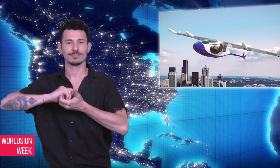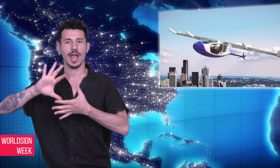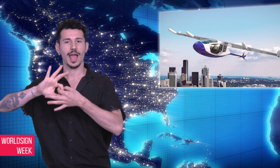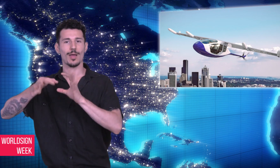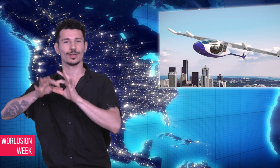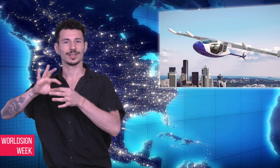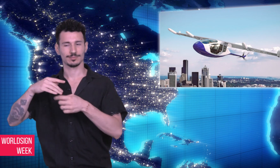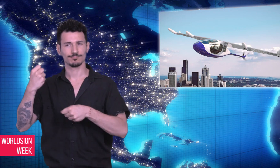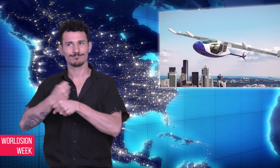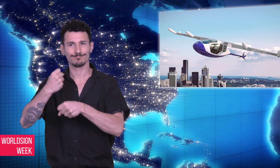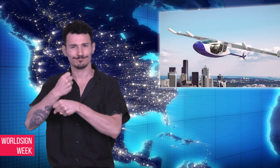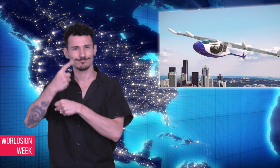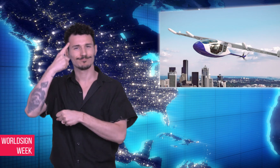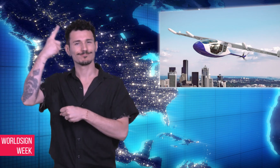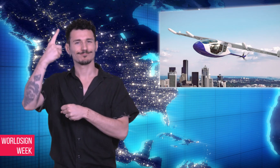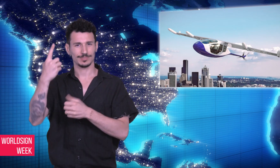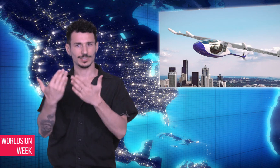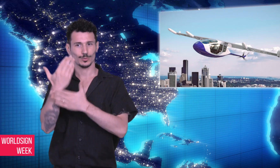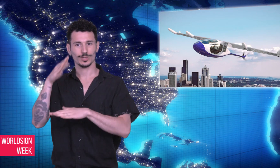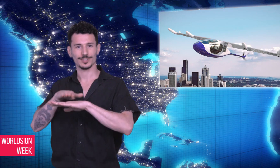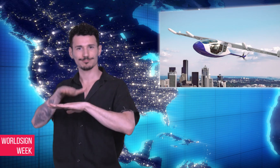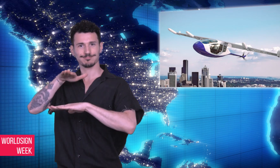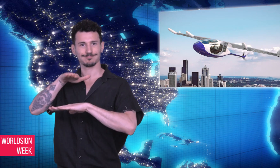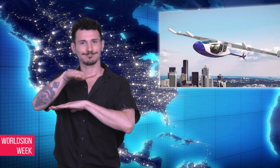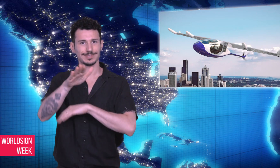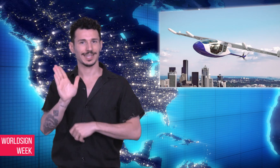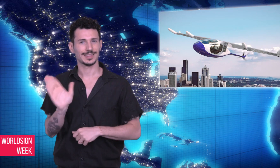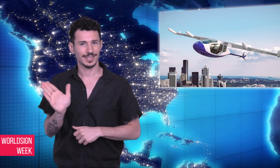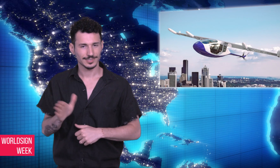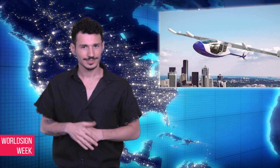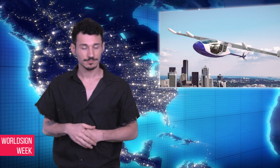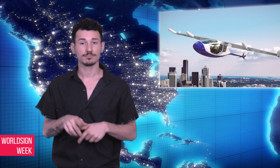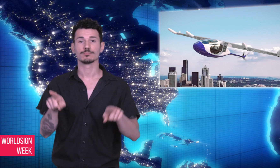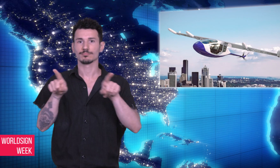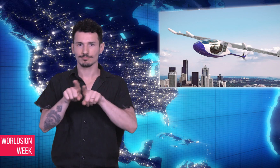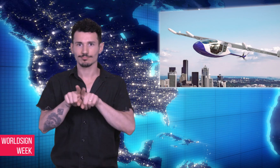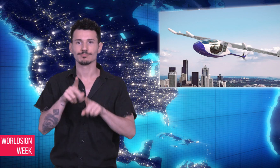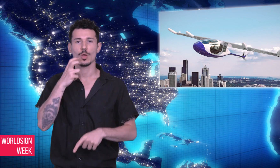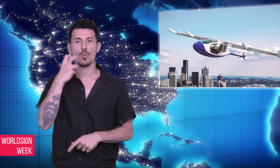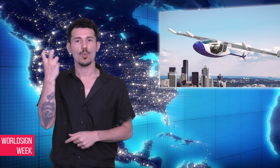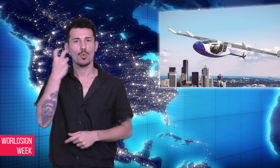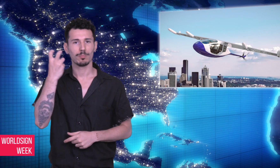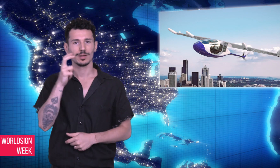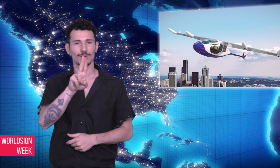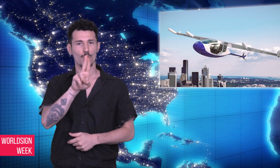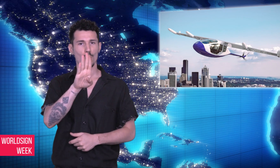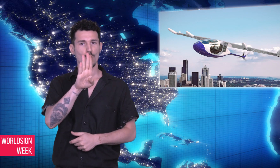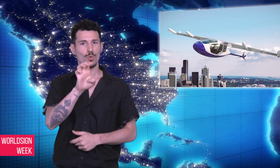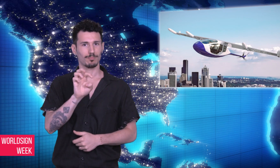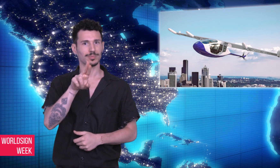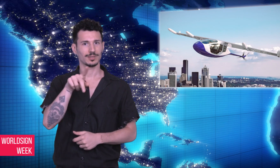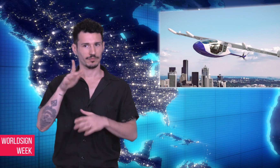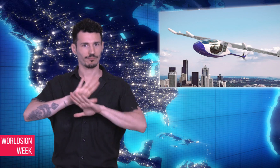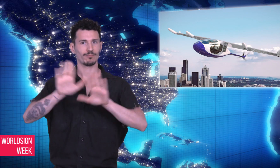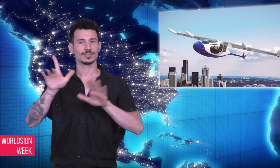Kitty Hawk, an air taxi service. See